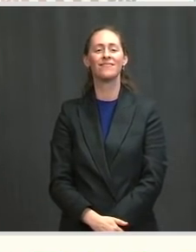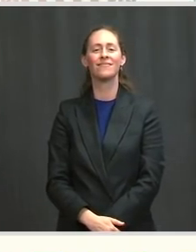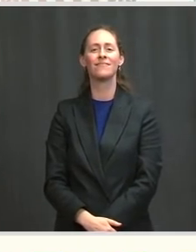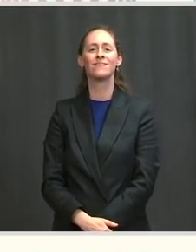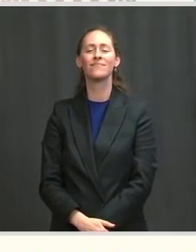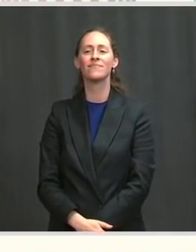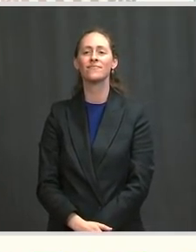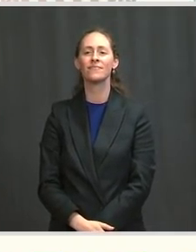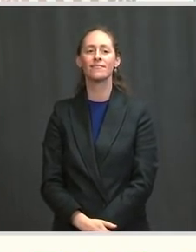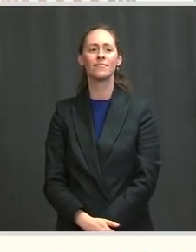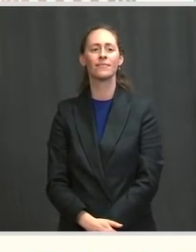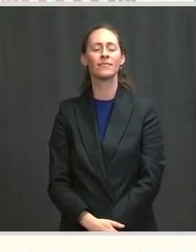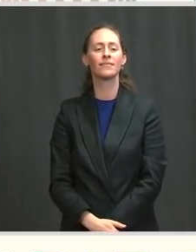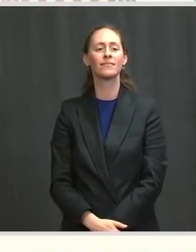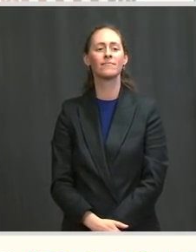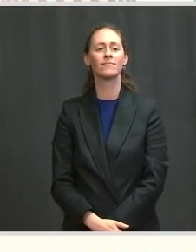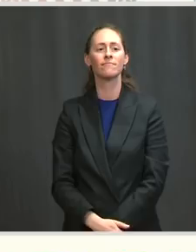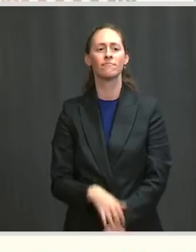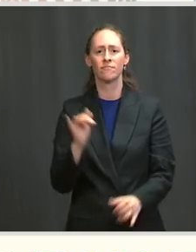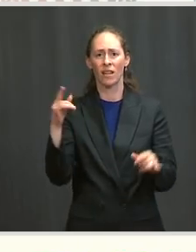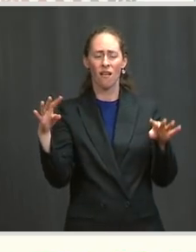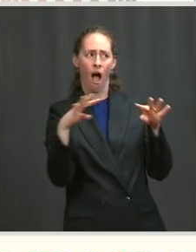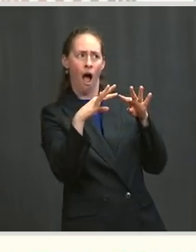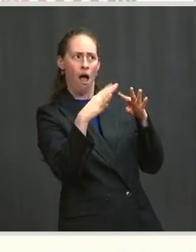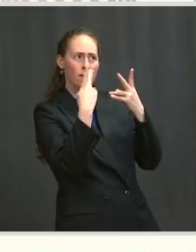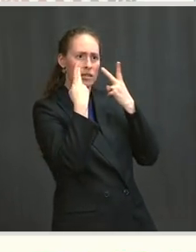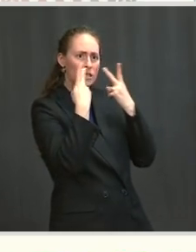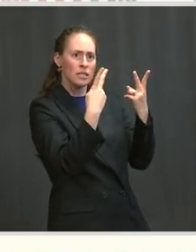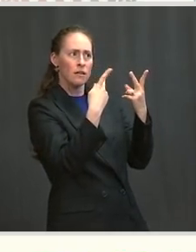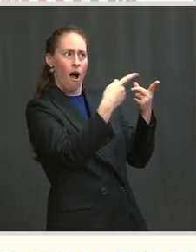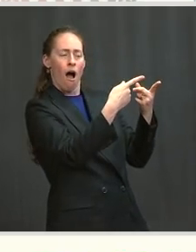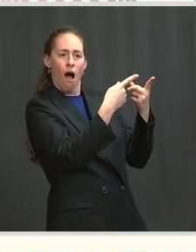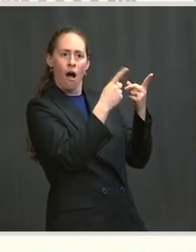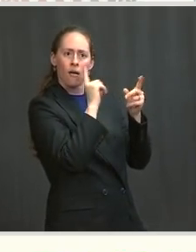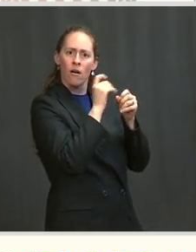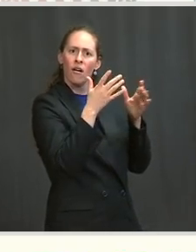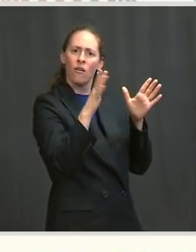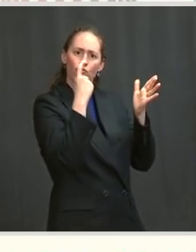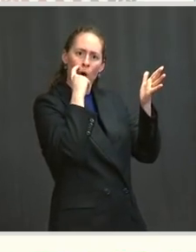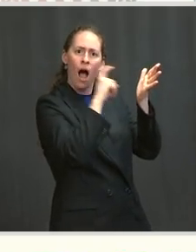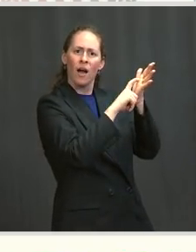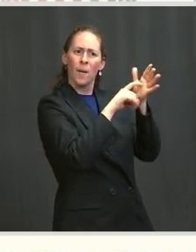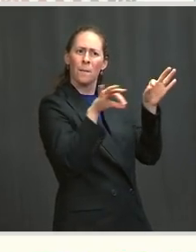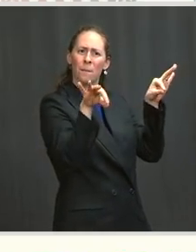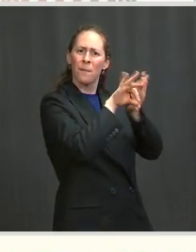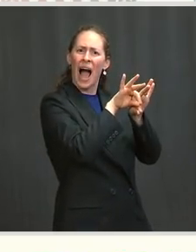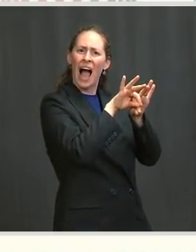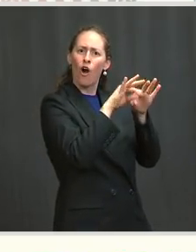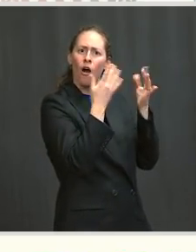Representation matters. Recognition matters. But there's something else that matters: Results. Results.